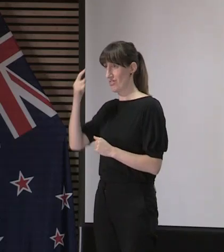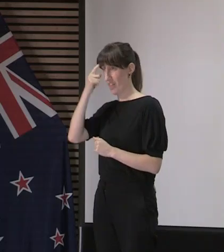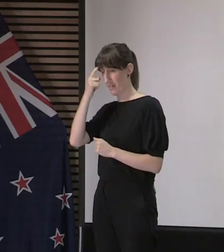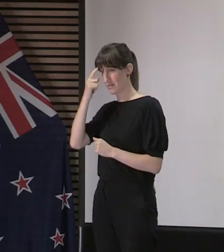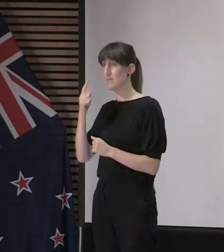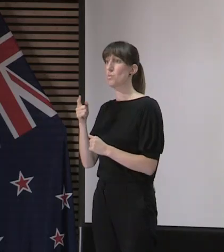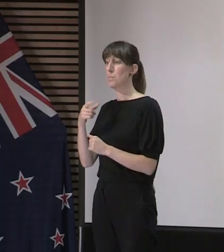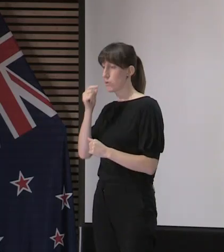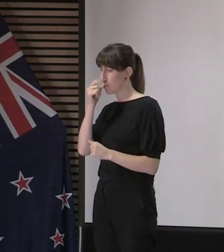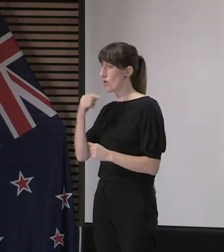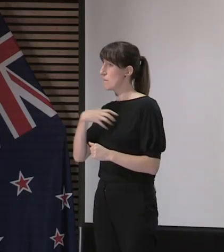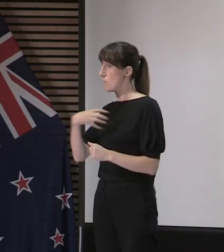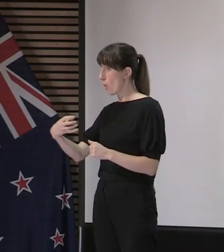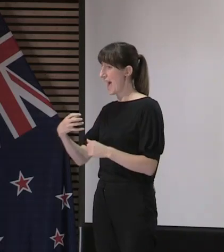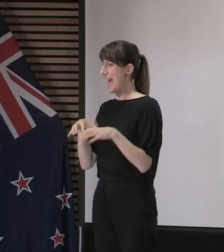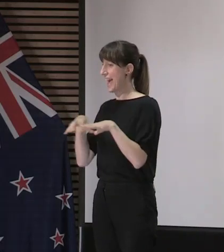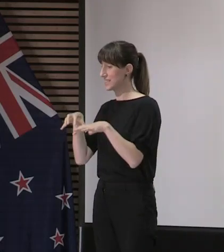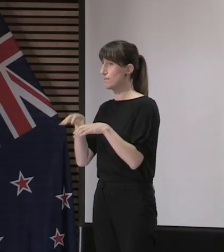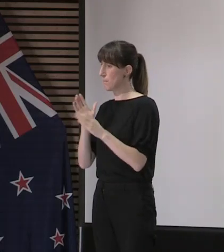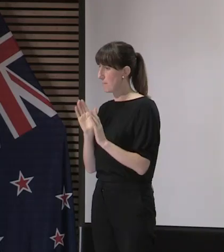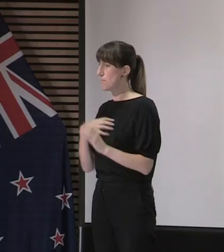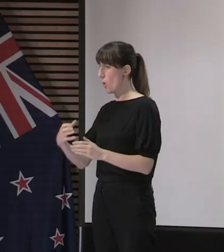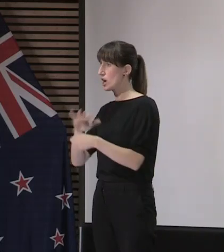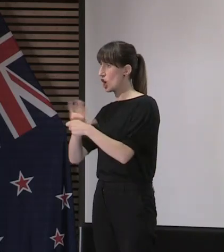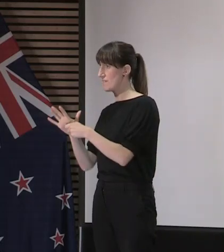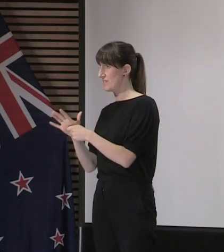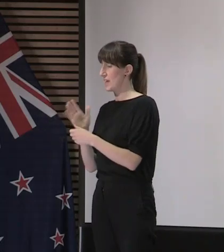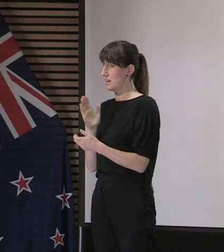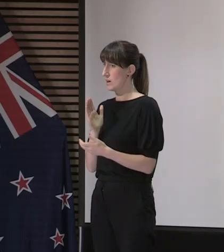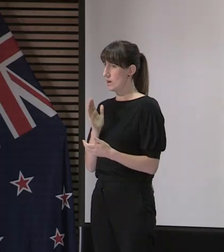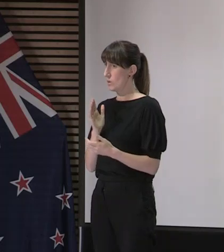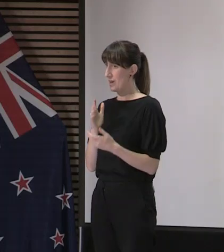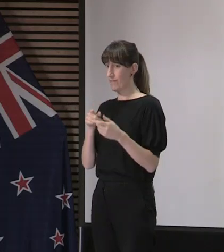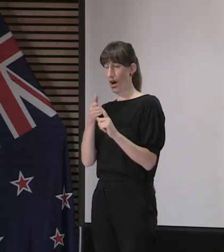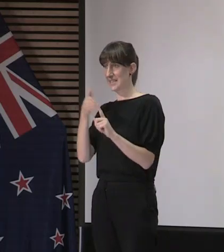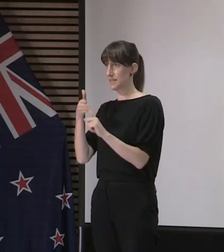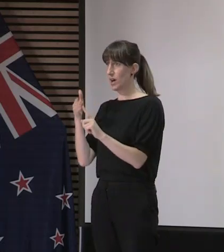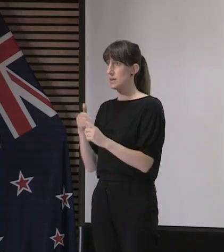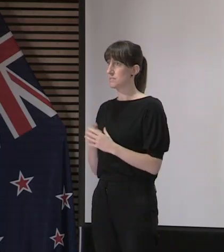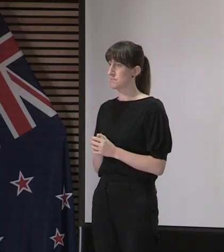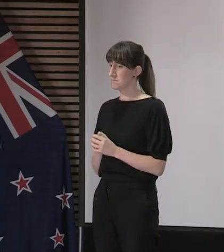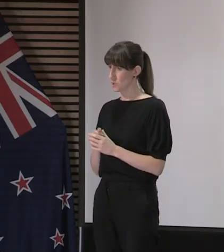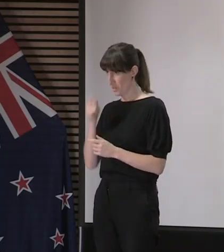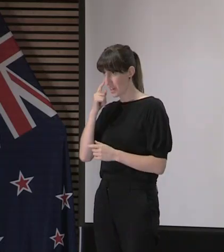equivalent to the amount of active cases we currently have? Um... I